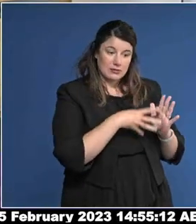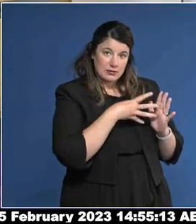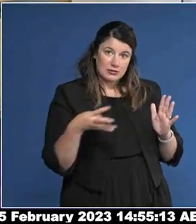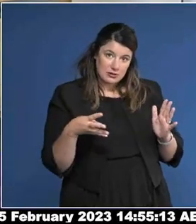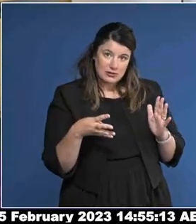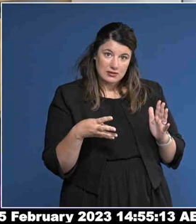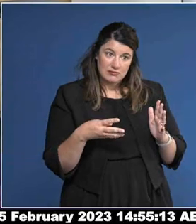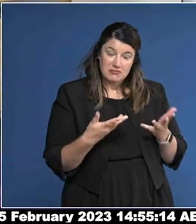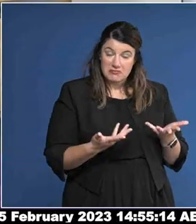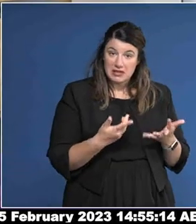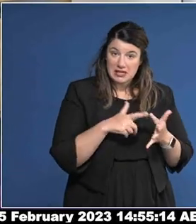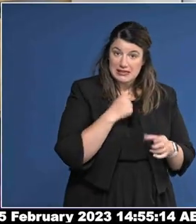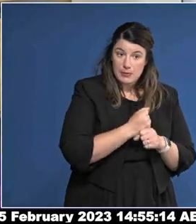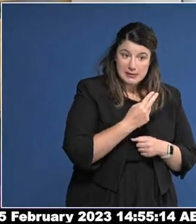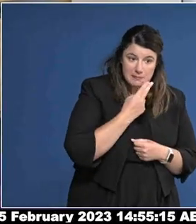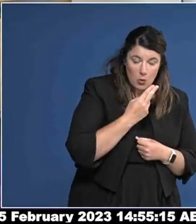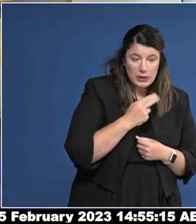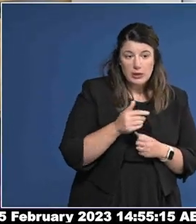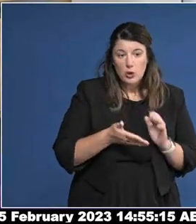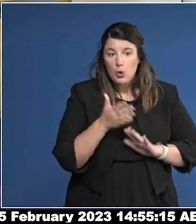dignity of risk and risk management?